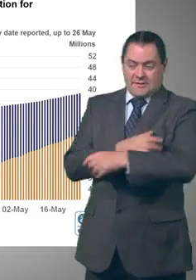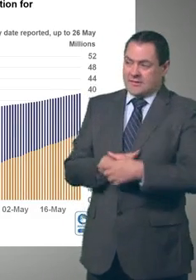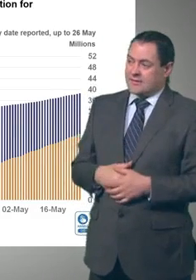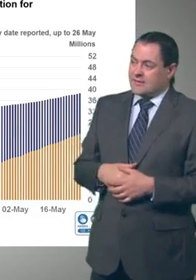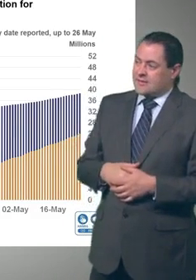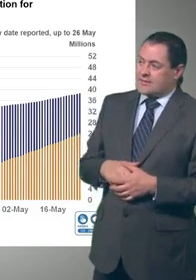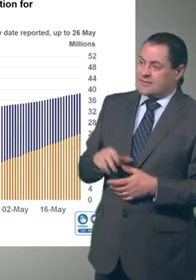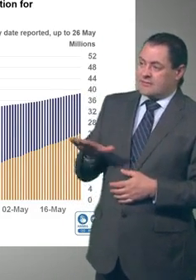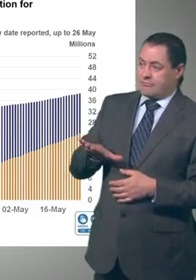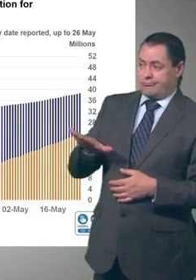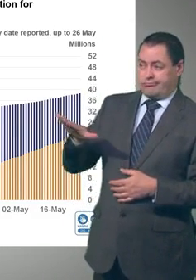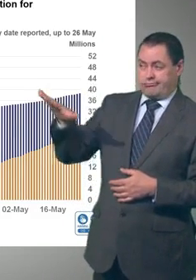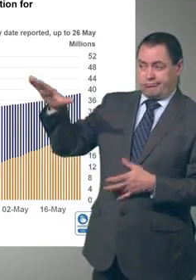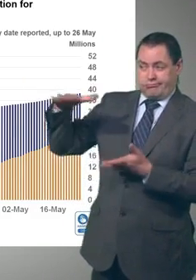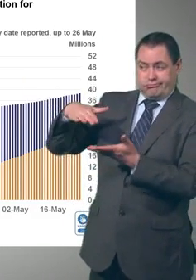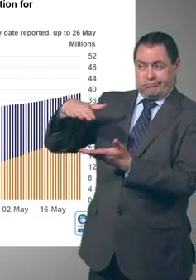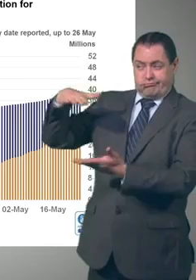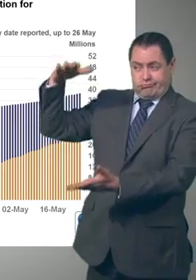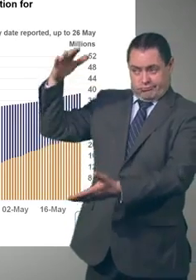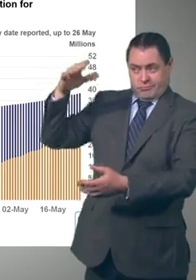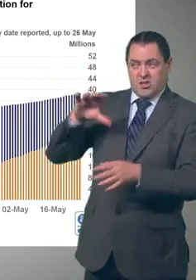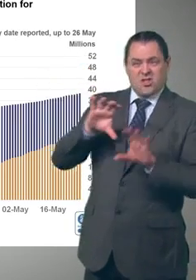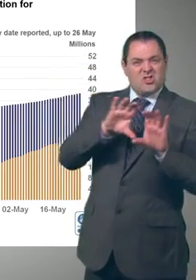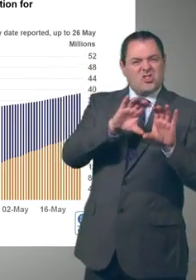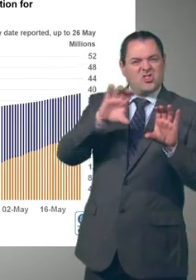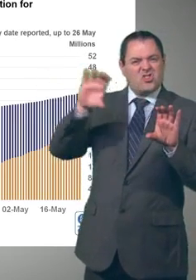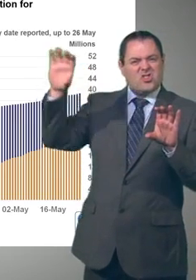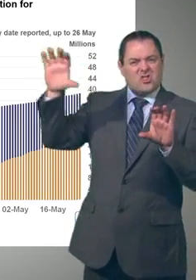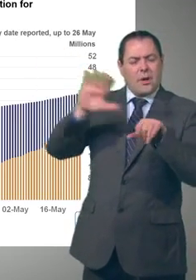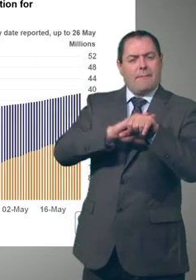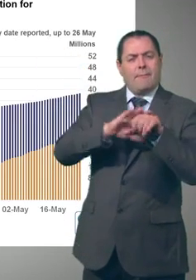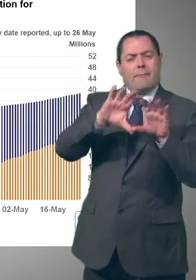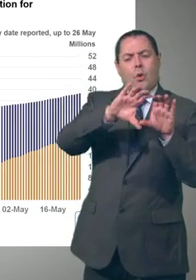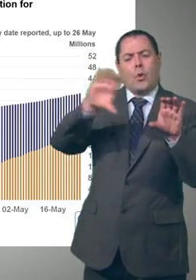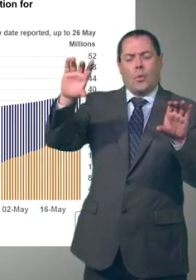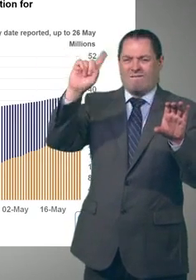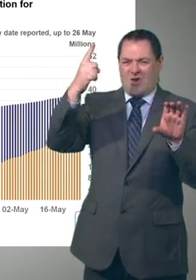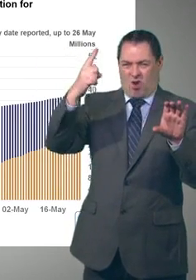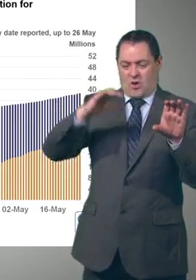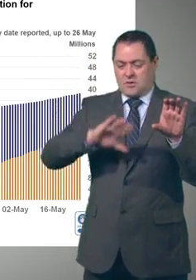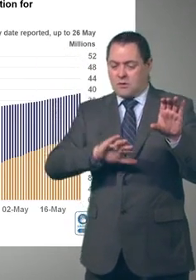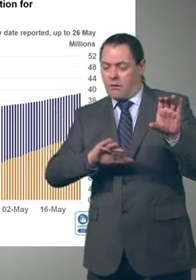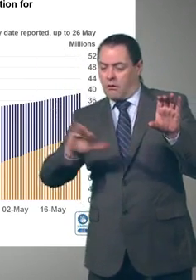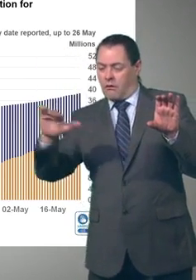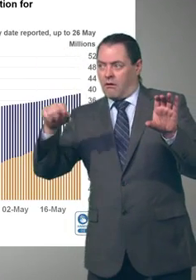what we can see here is the blue line. those who've had first dose only and then